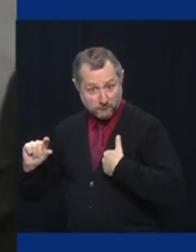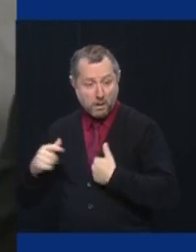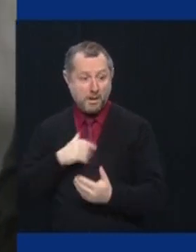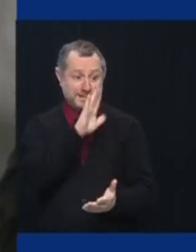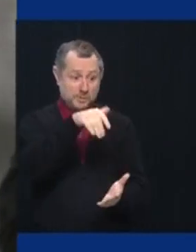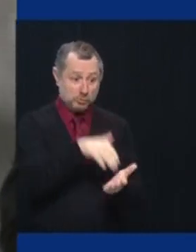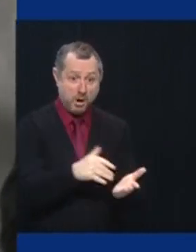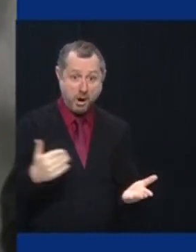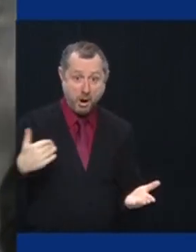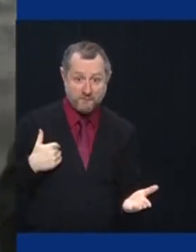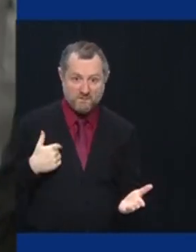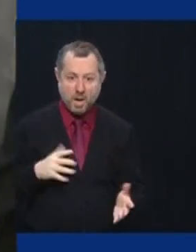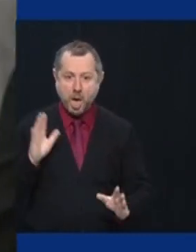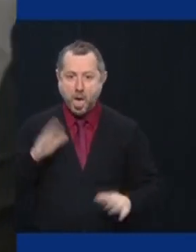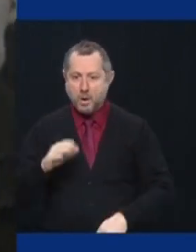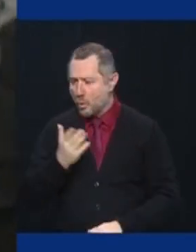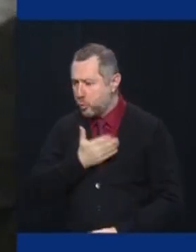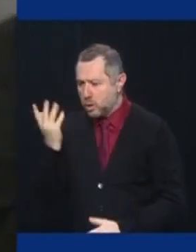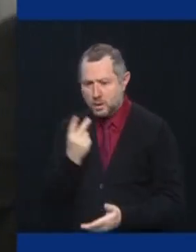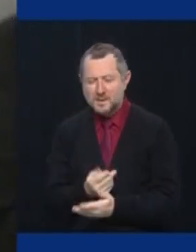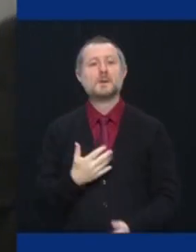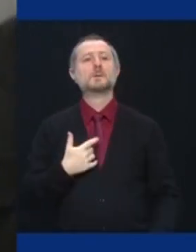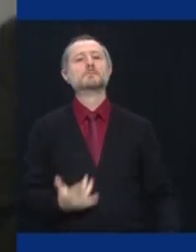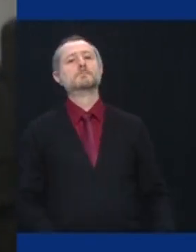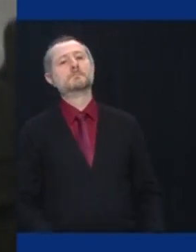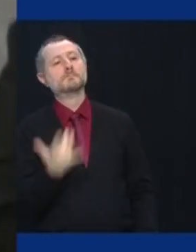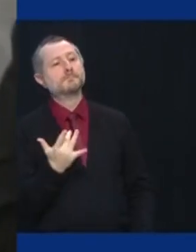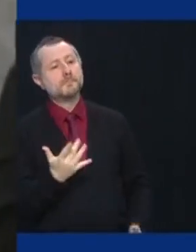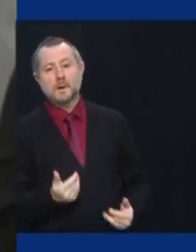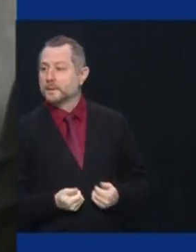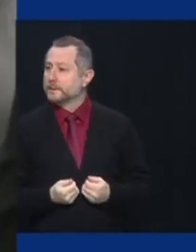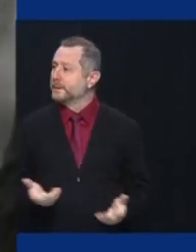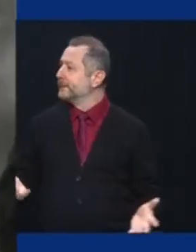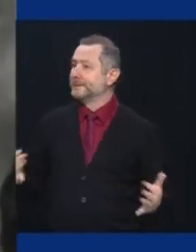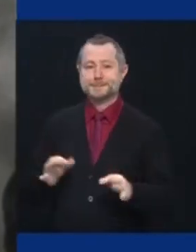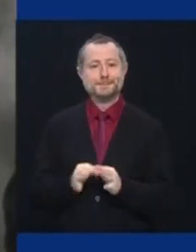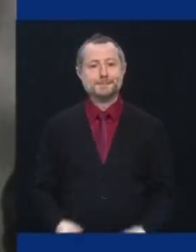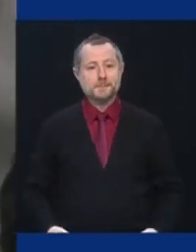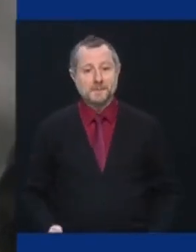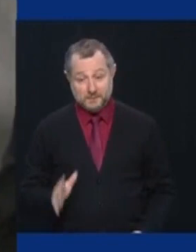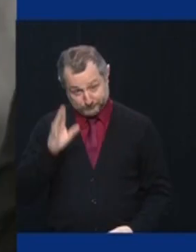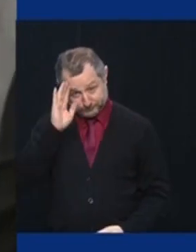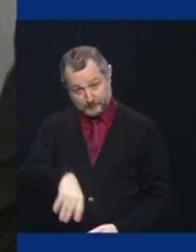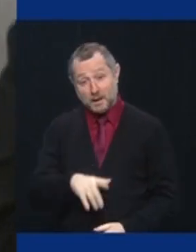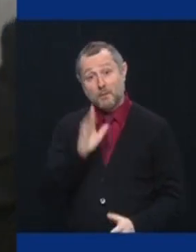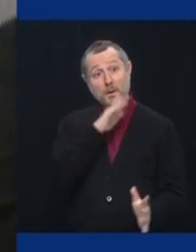DISTRIBUTION CENTER, BUT UNTIL THE NEEDLE IS IN AN ARM, IT DOESN'T MEAN ANYTHING.